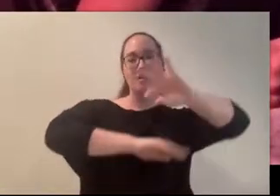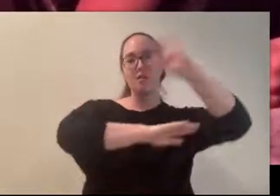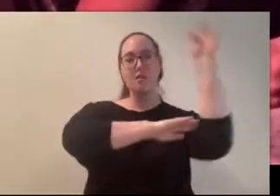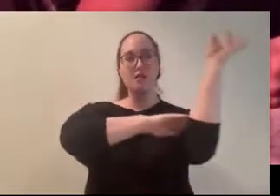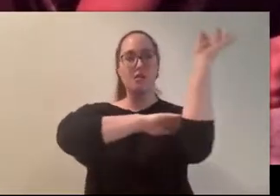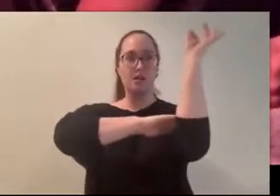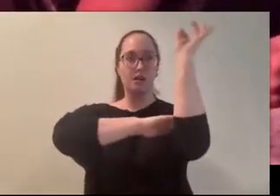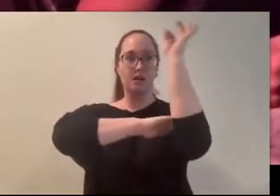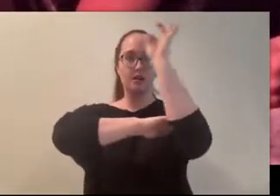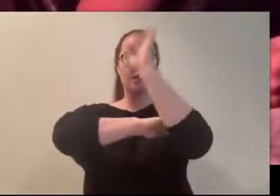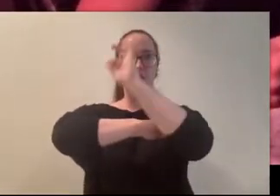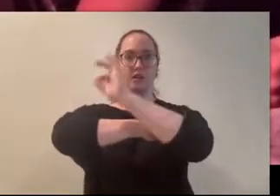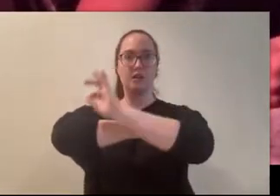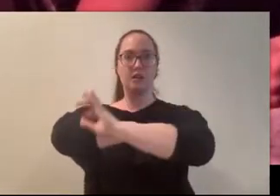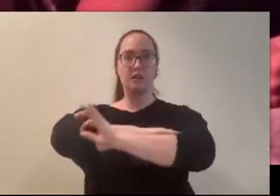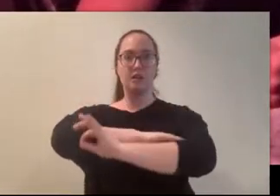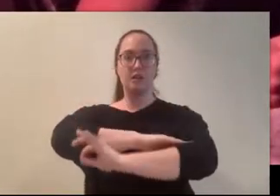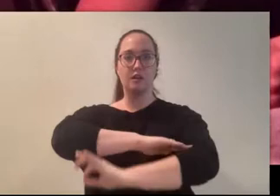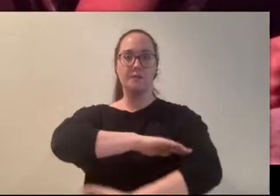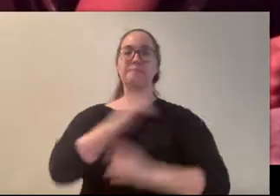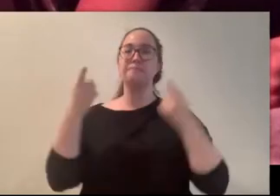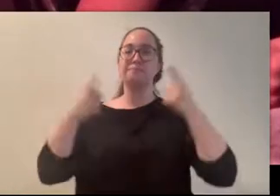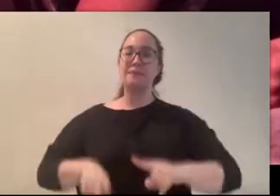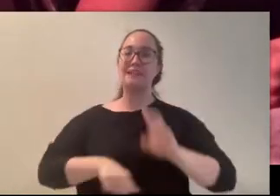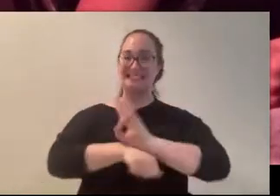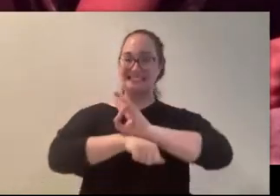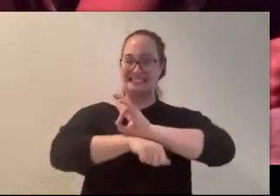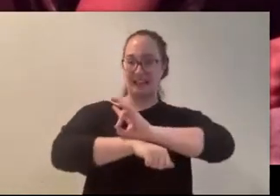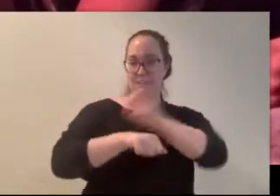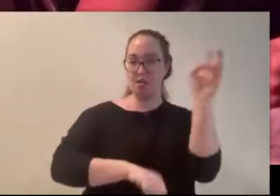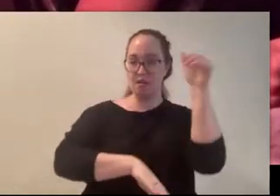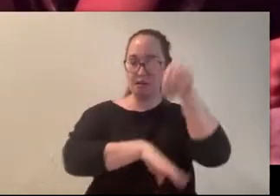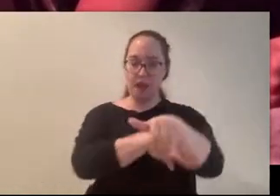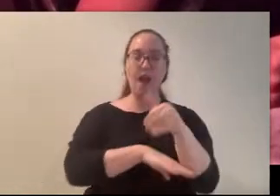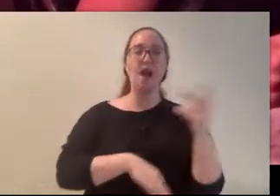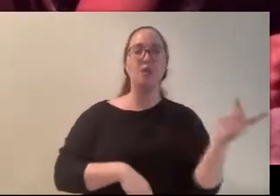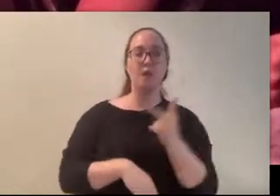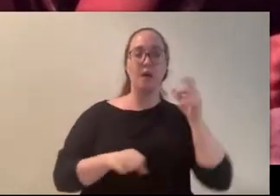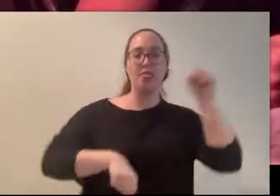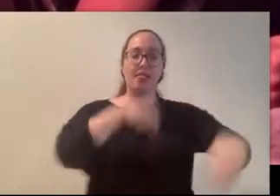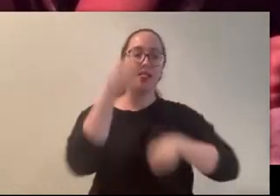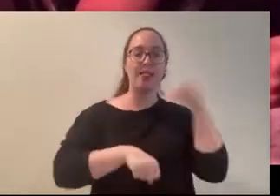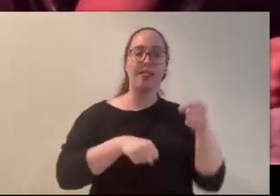At seven, we met up on our bikes in front of my neighborhood. Her parents thought she was doing